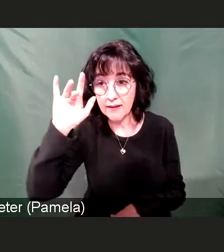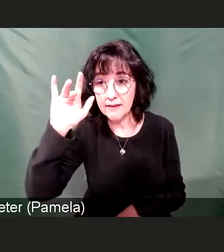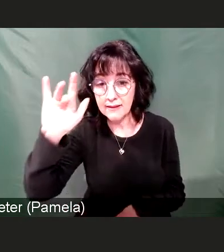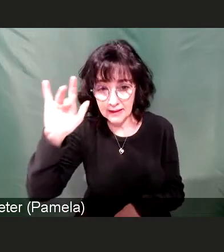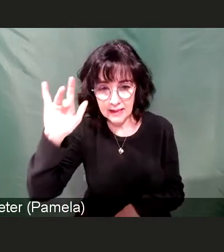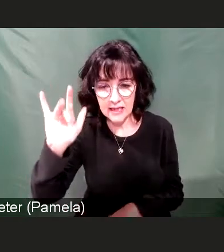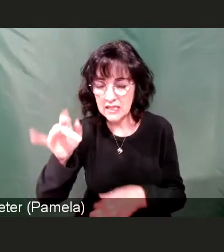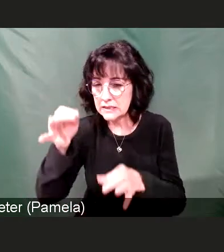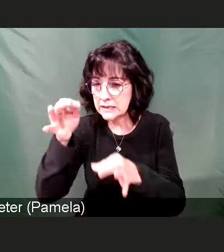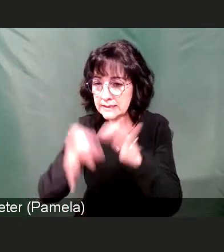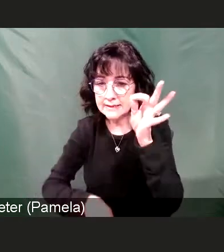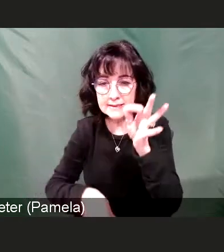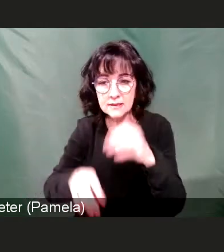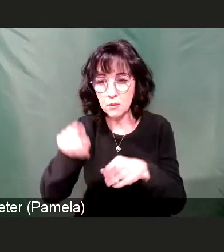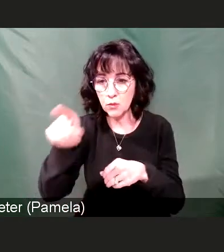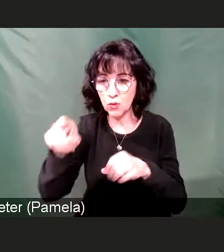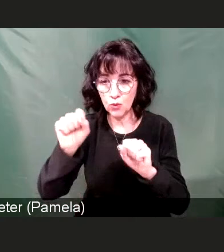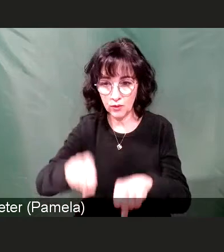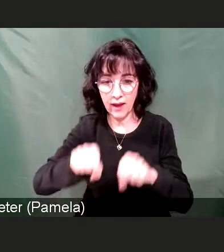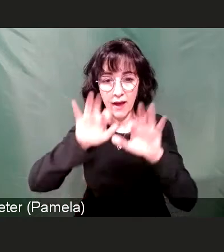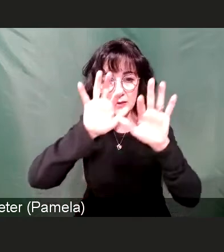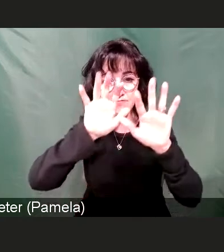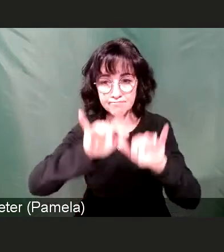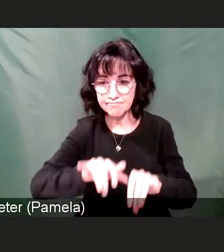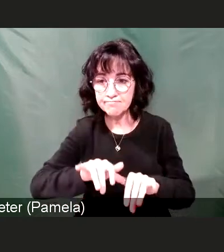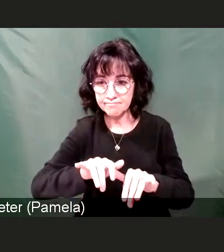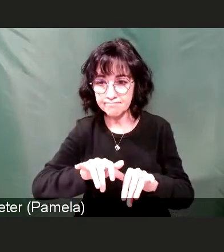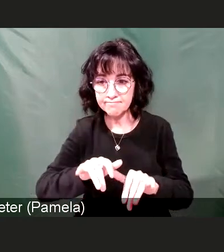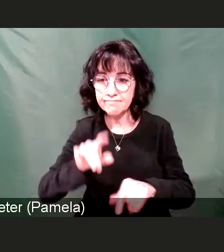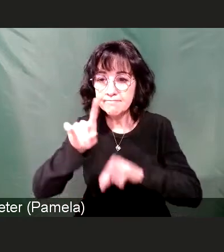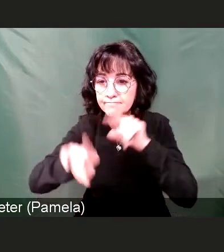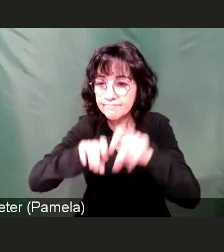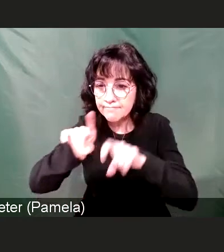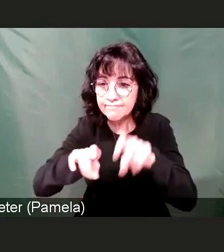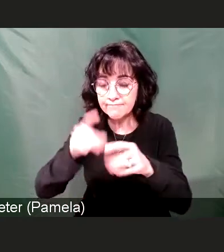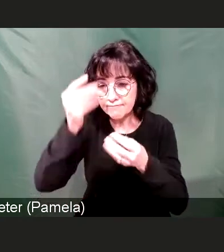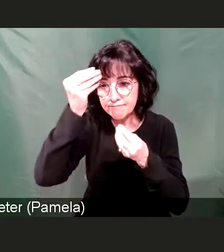to be completed, primarily asking information that we need